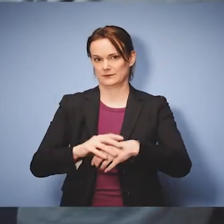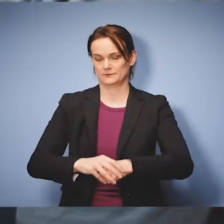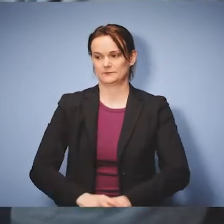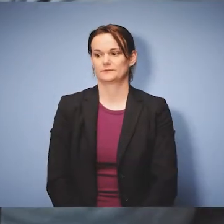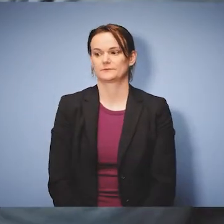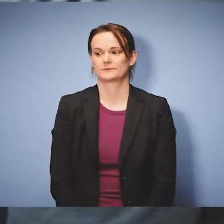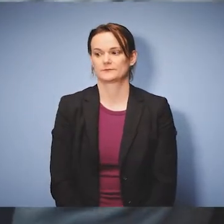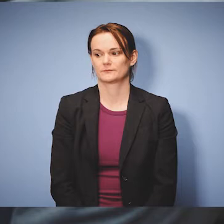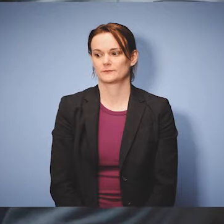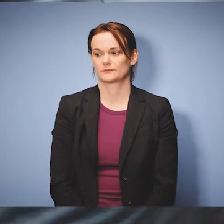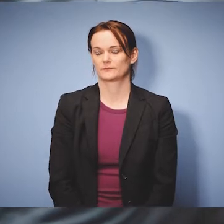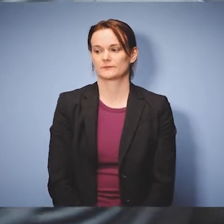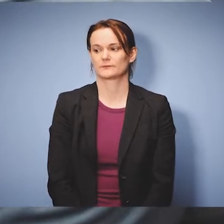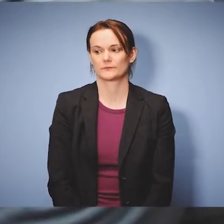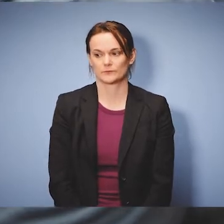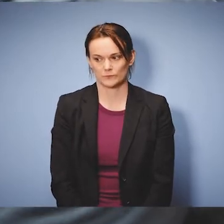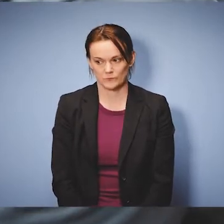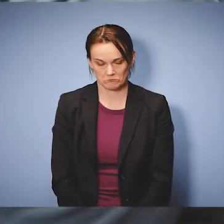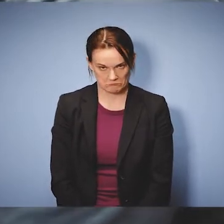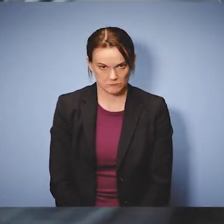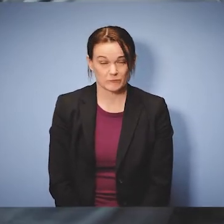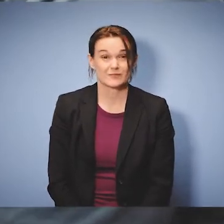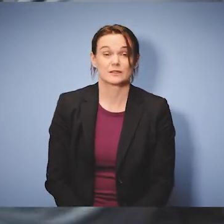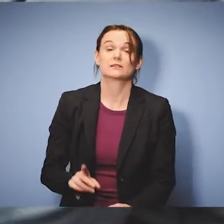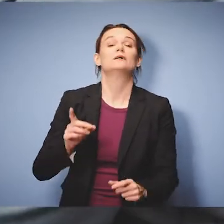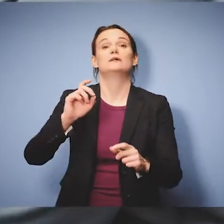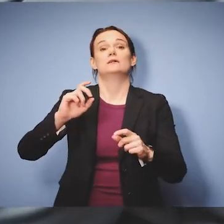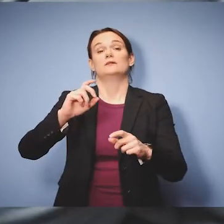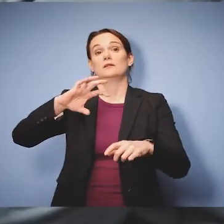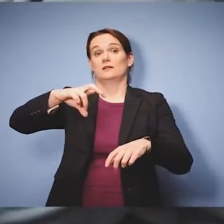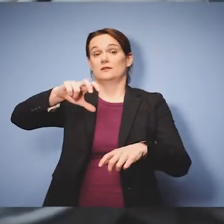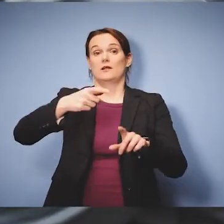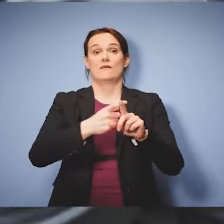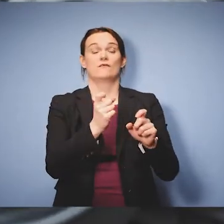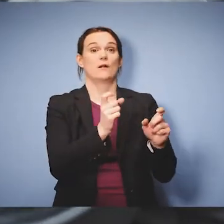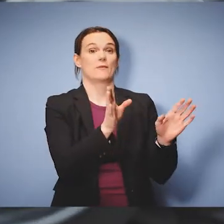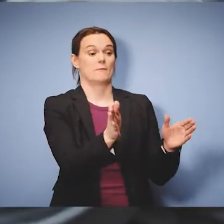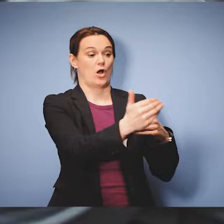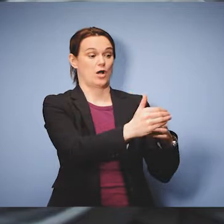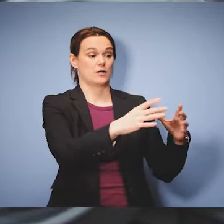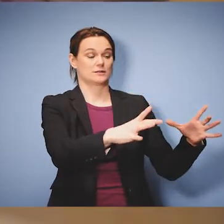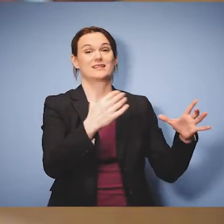Okay. Time to finish hooking this up. The faucets that were supplied to us today come with their own supply lines.